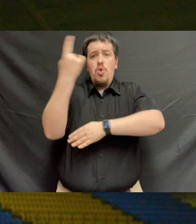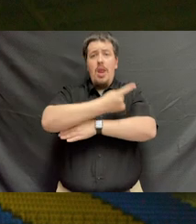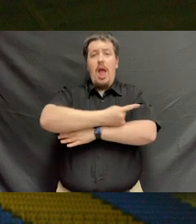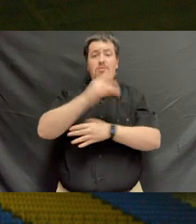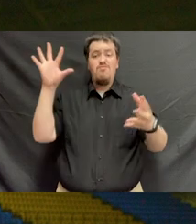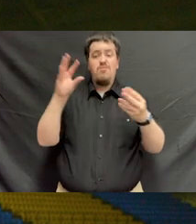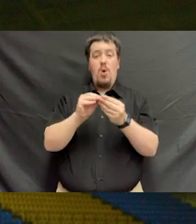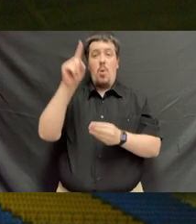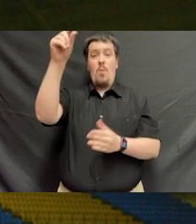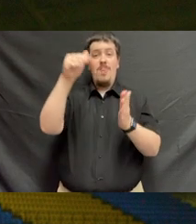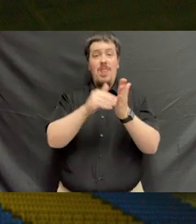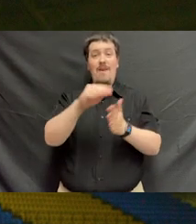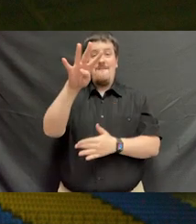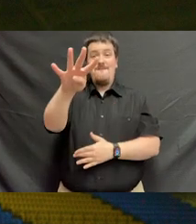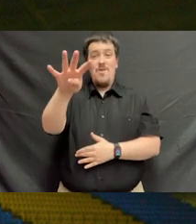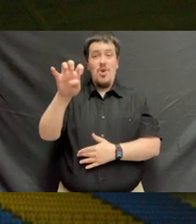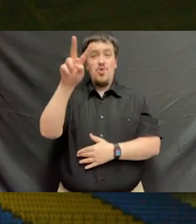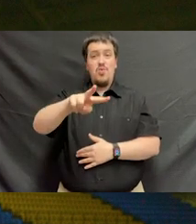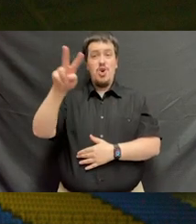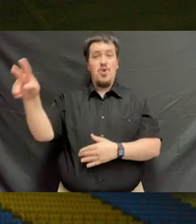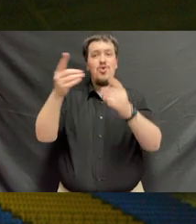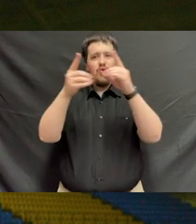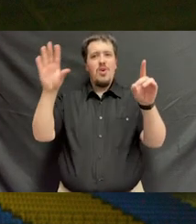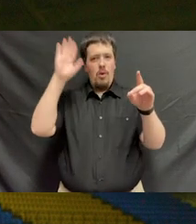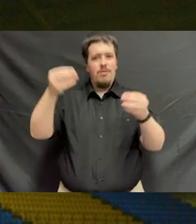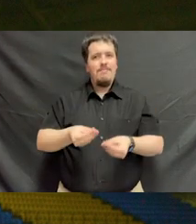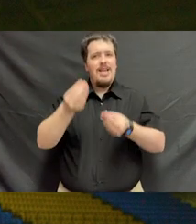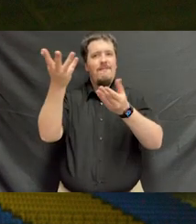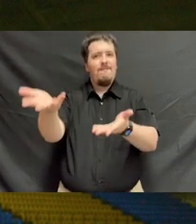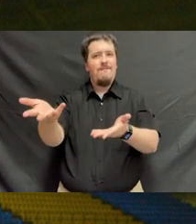Today, a total of 1,422 degrees will be conferred.